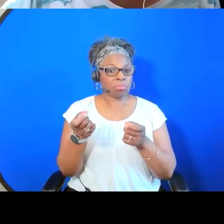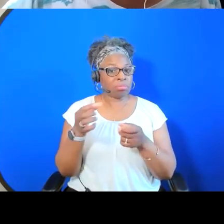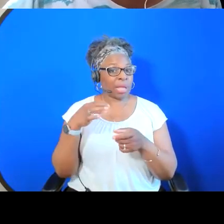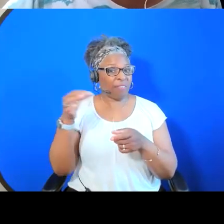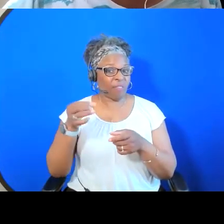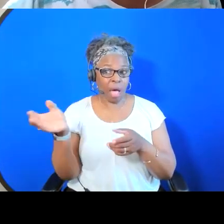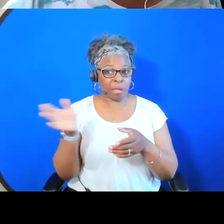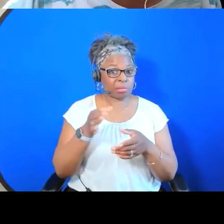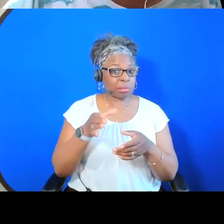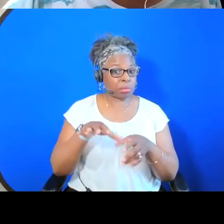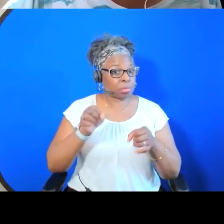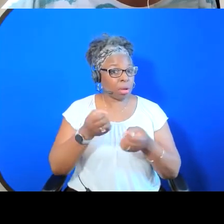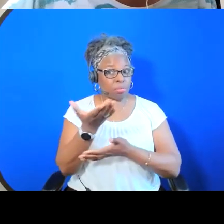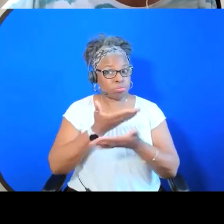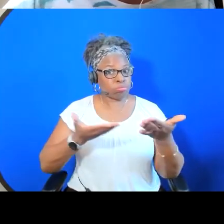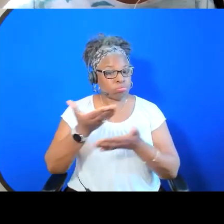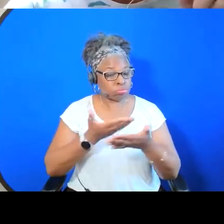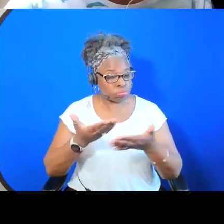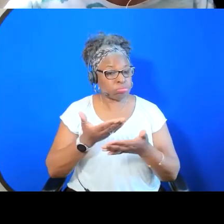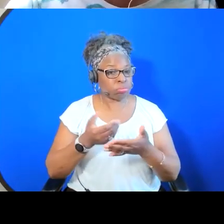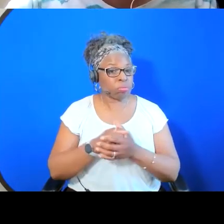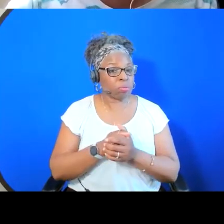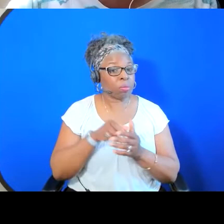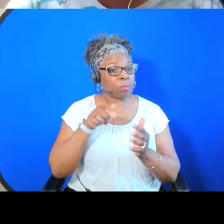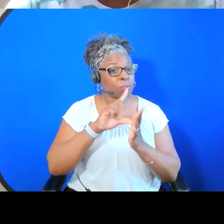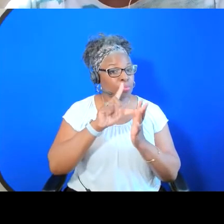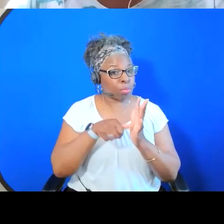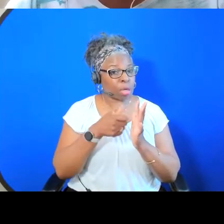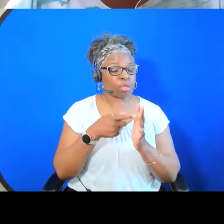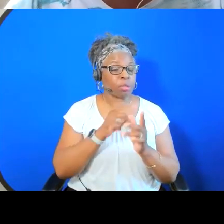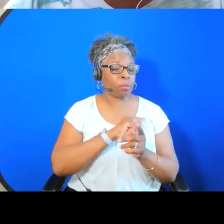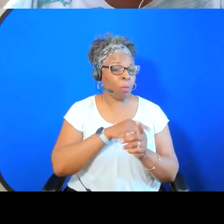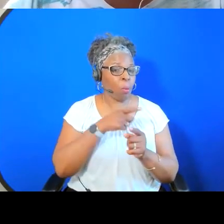And this is this is a project in Poland, with the Roma community again,